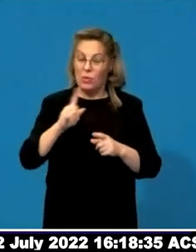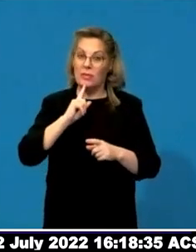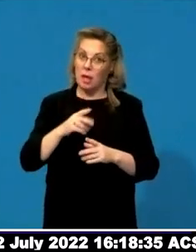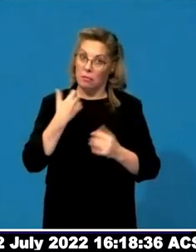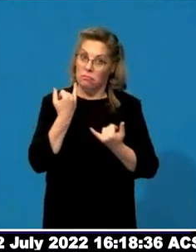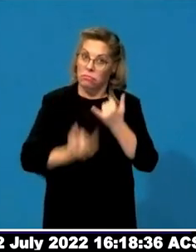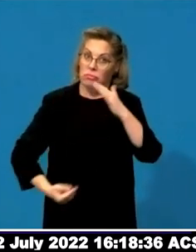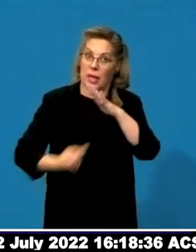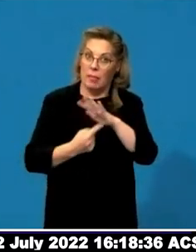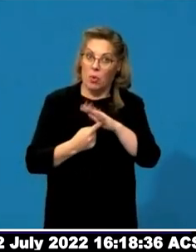Yes.